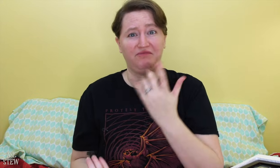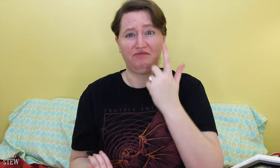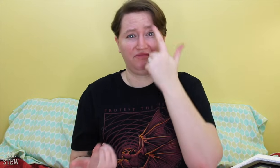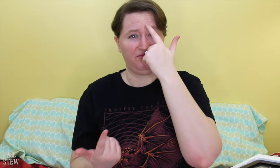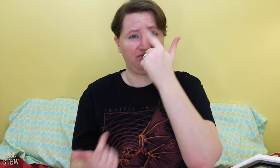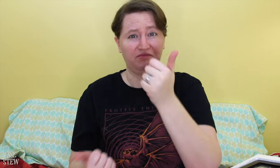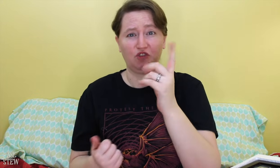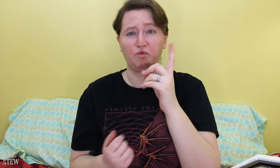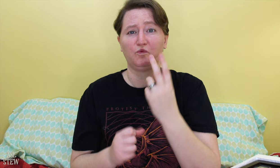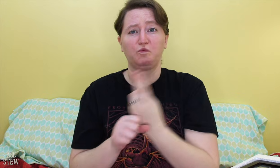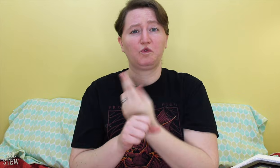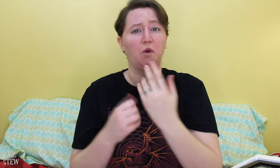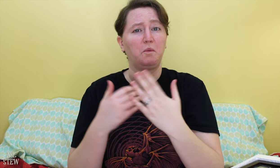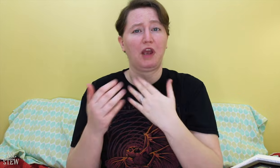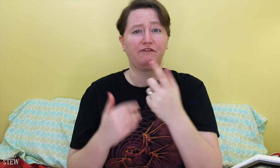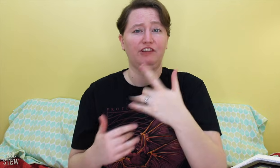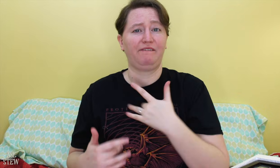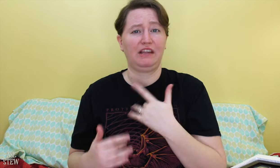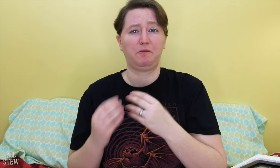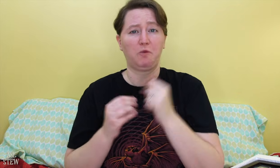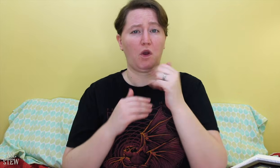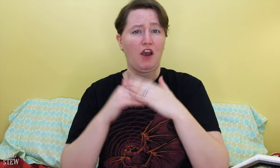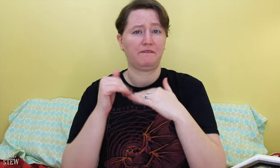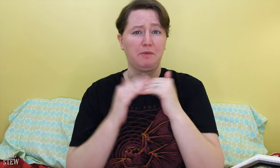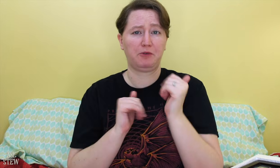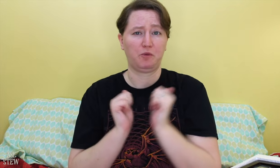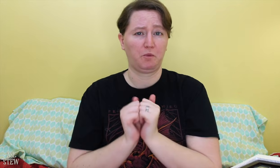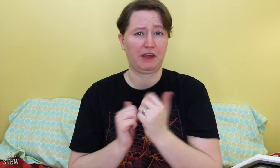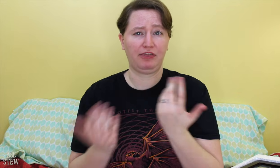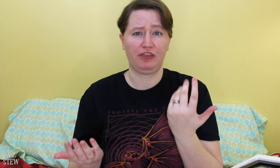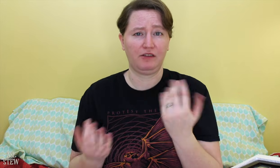might change them a little bit and that's up to them. They can do whatever they